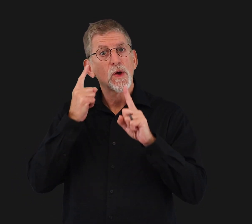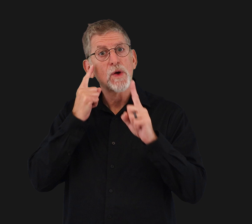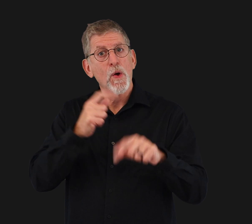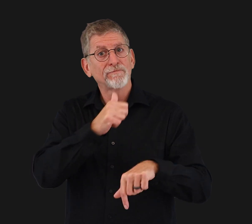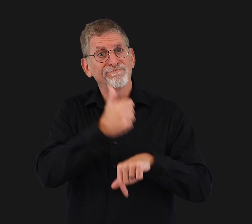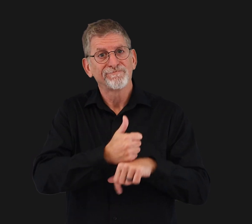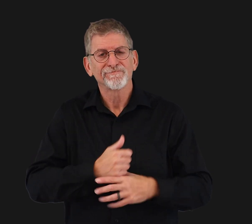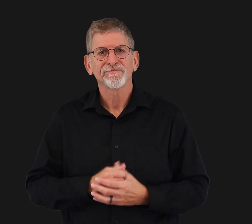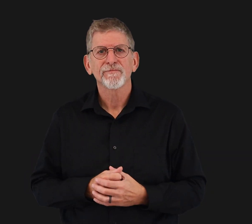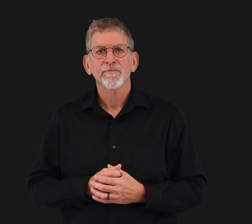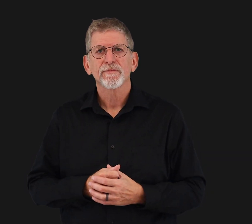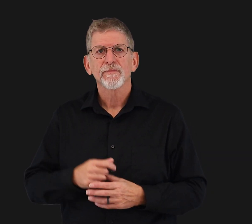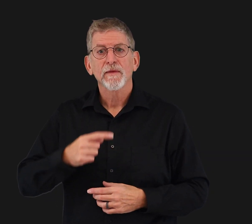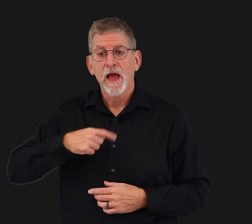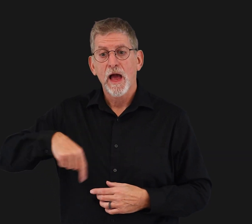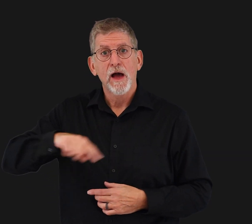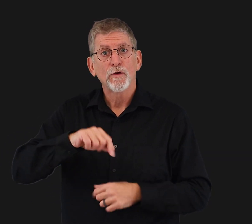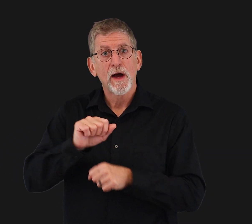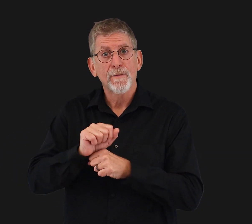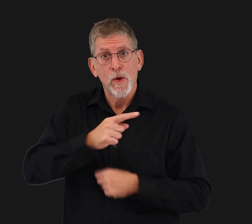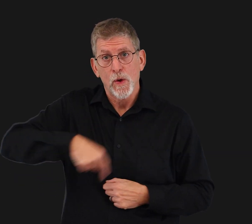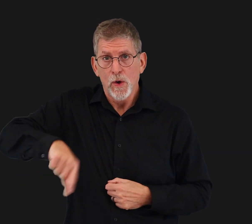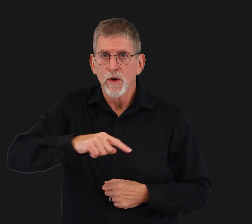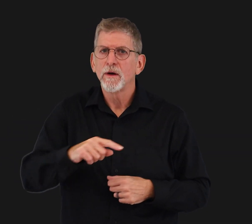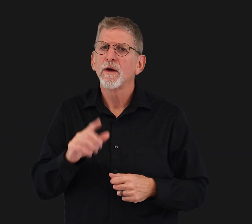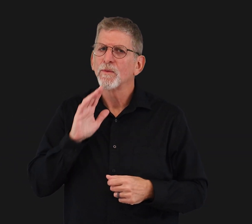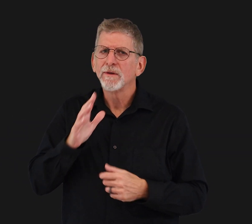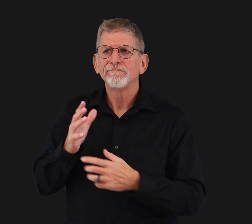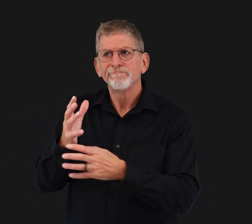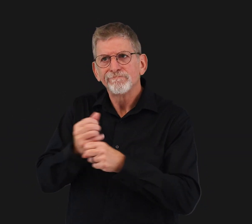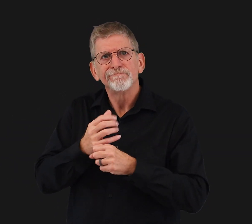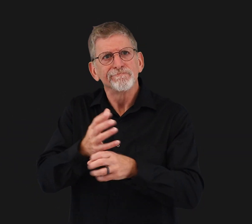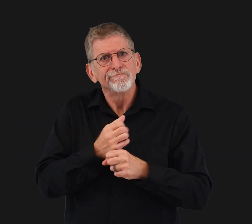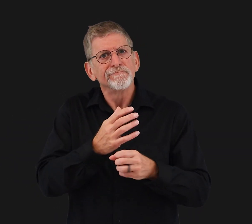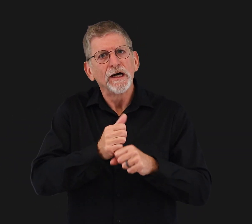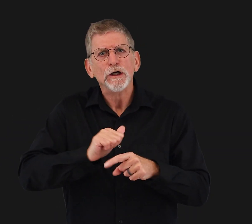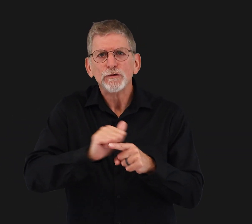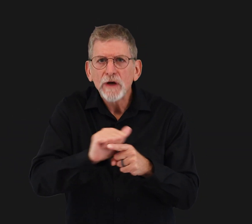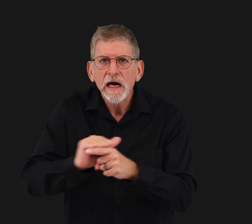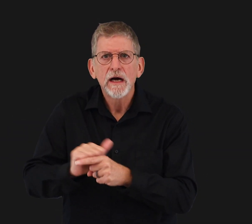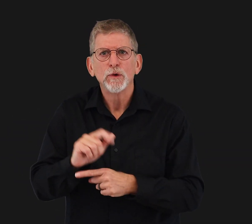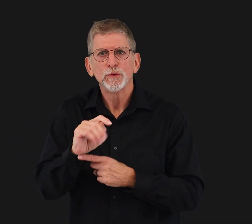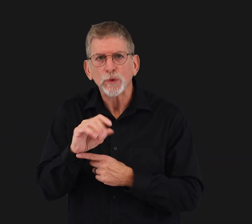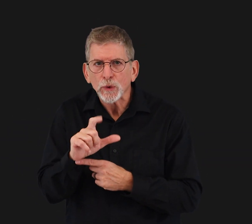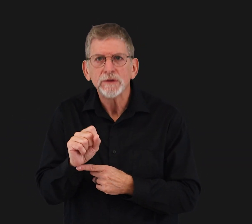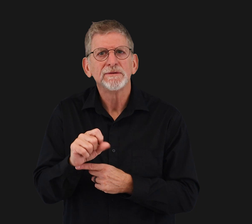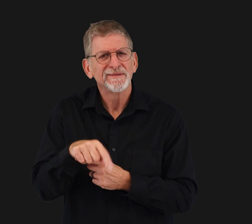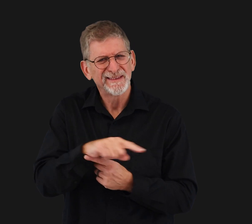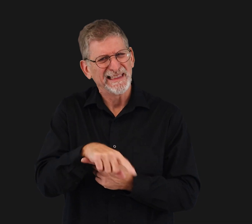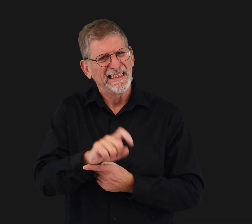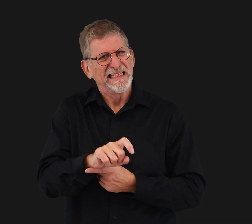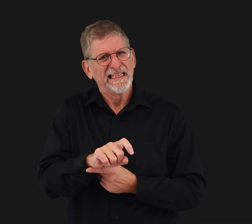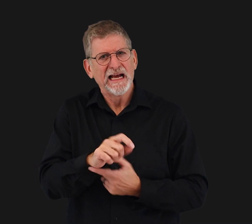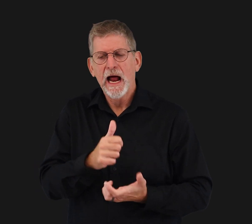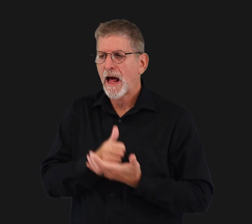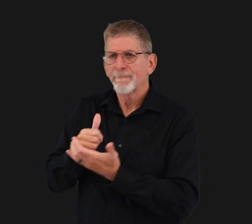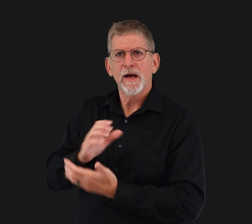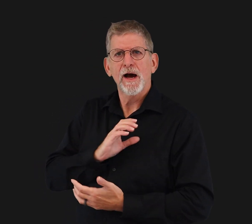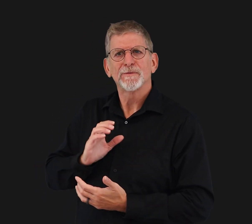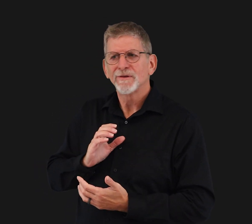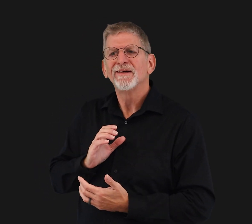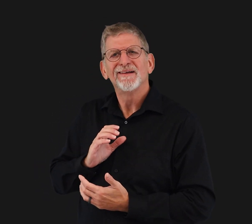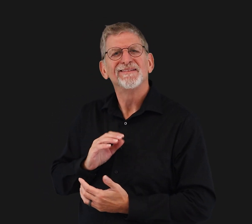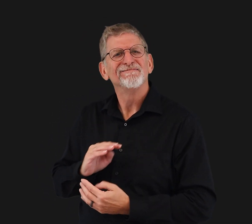Goal we set: Our employees will receive the training and tools they need to help the Commission